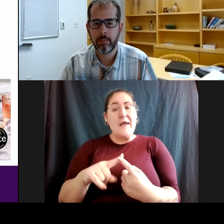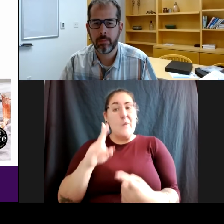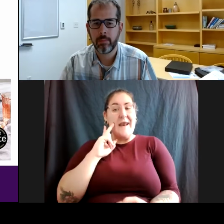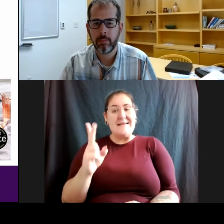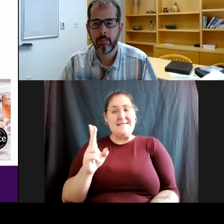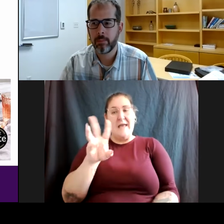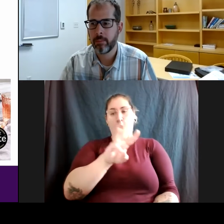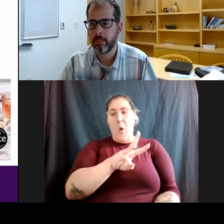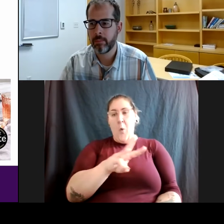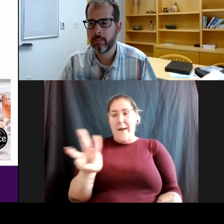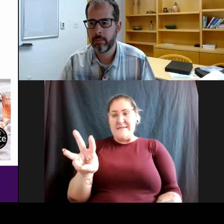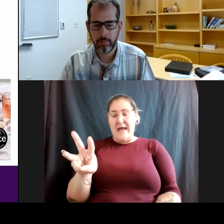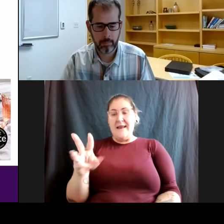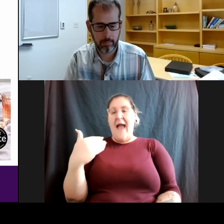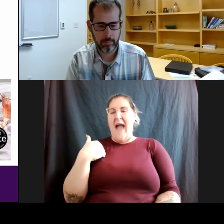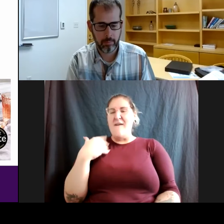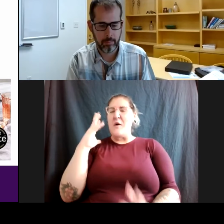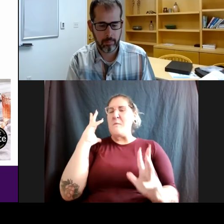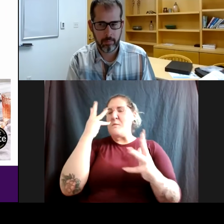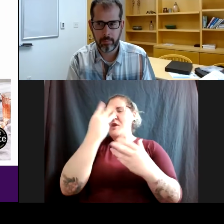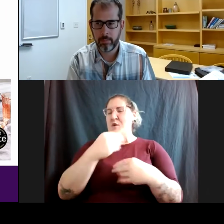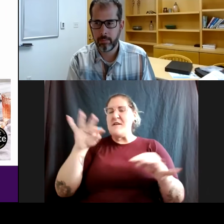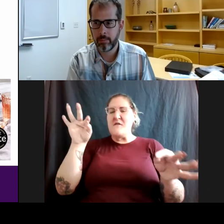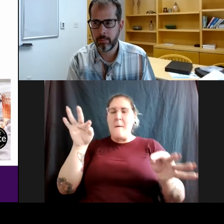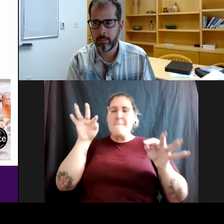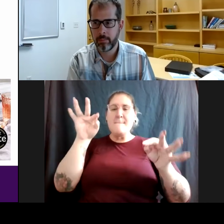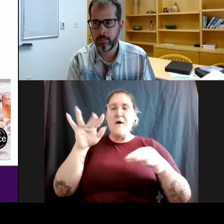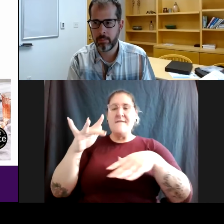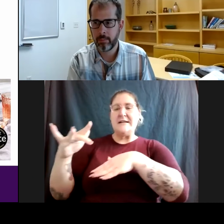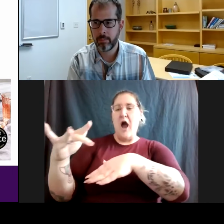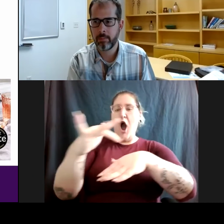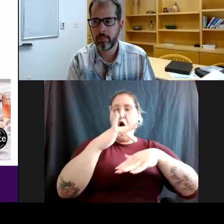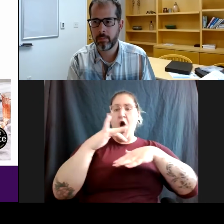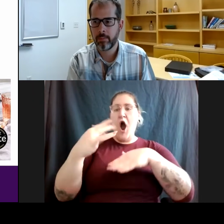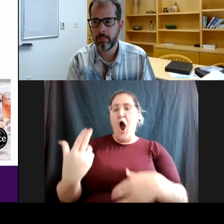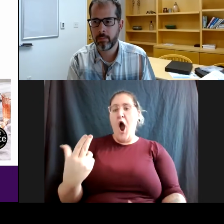styled hover states, so it is lovely, and obvious when you mouse over something, and